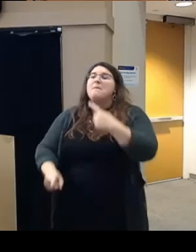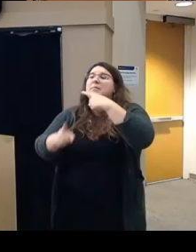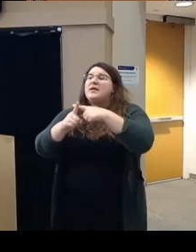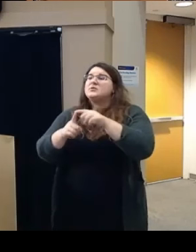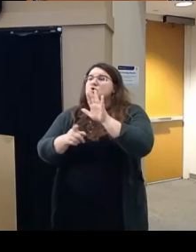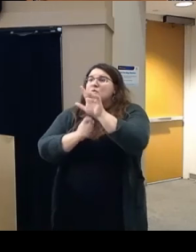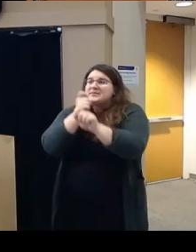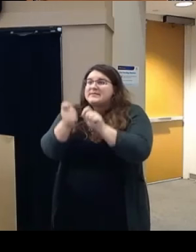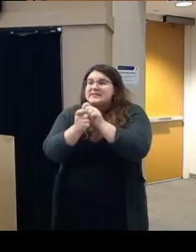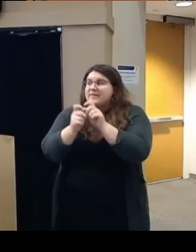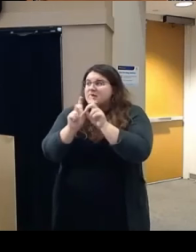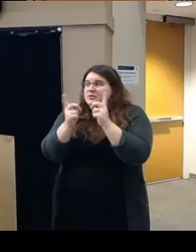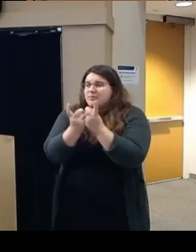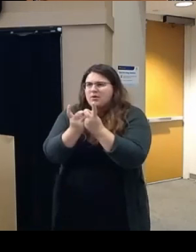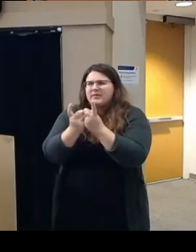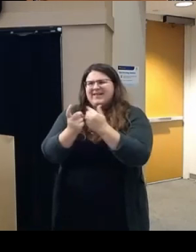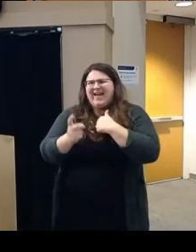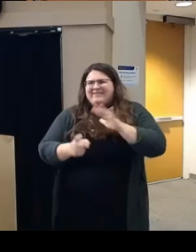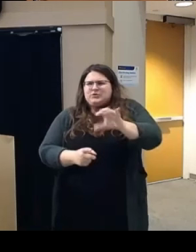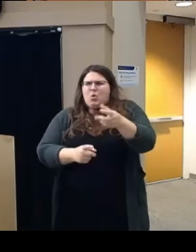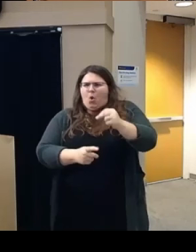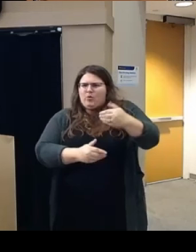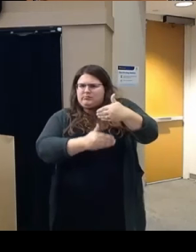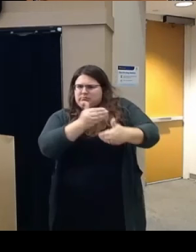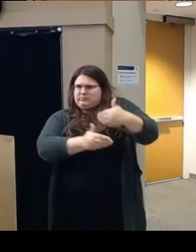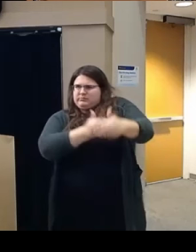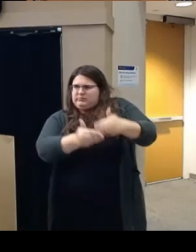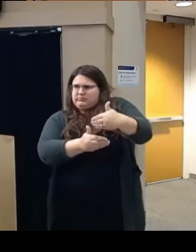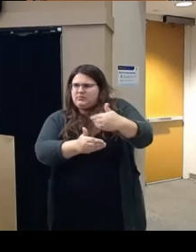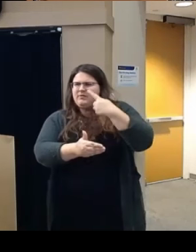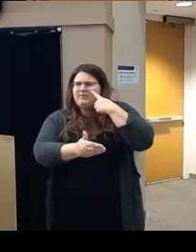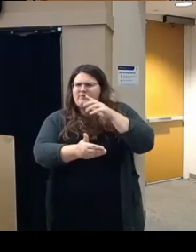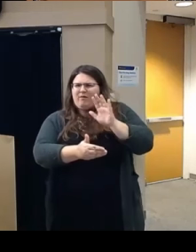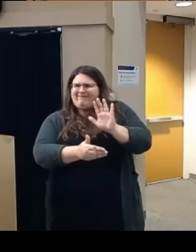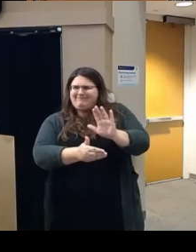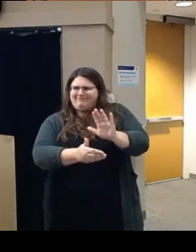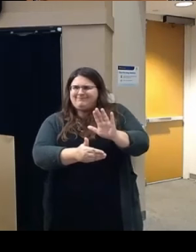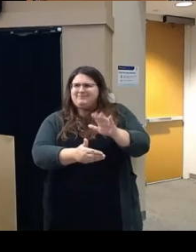so please refer any of those questions to your clinical leaders um there will be no